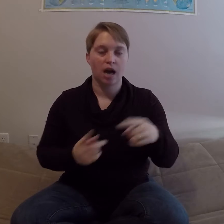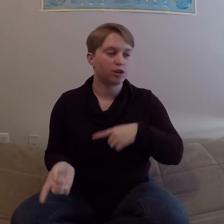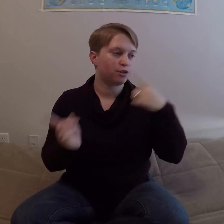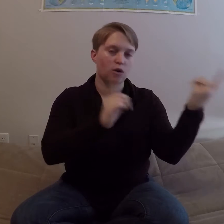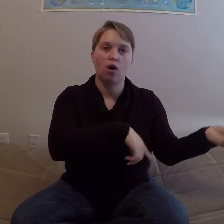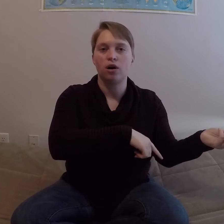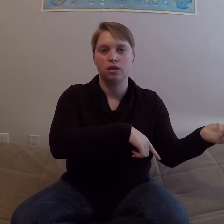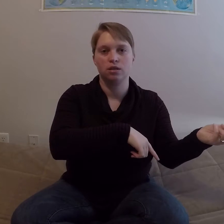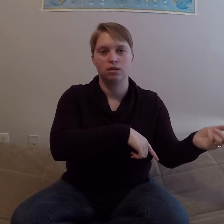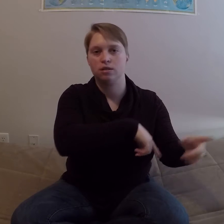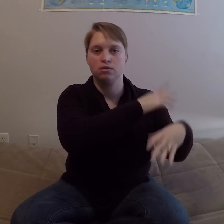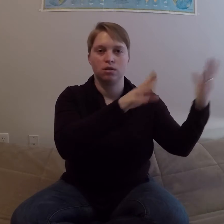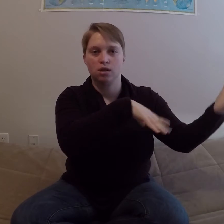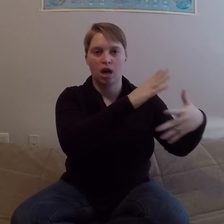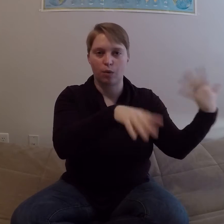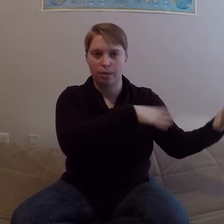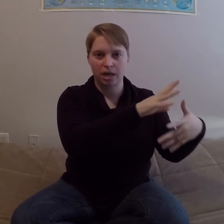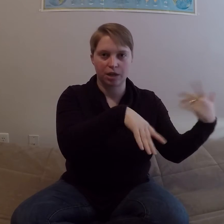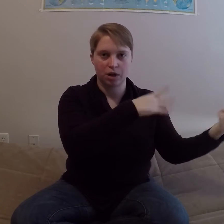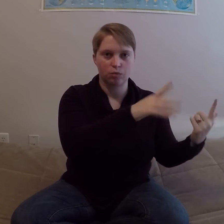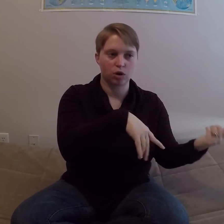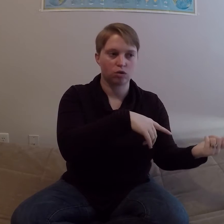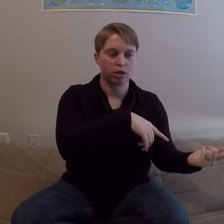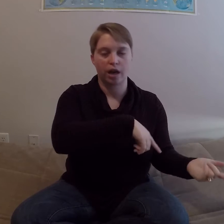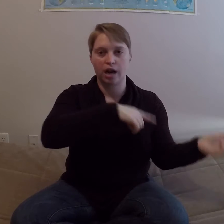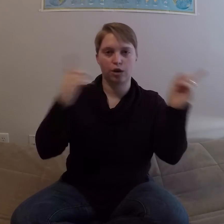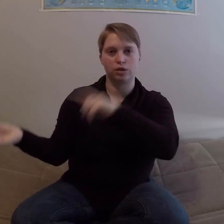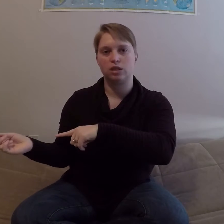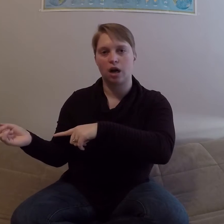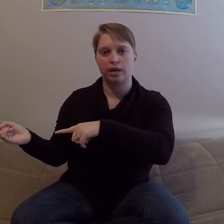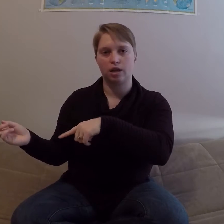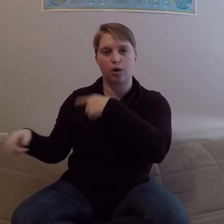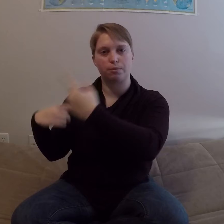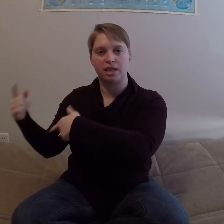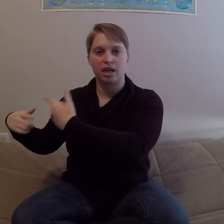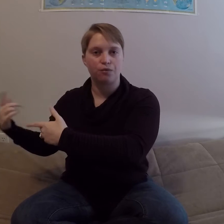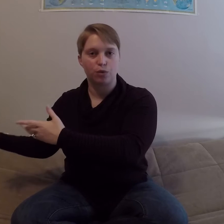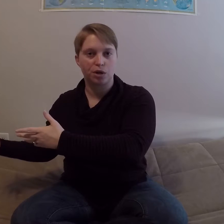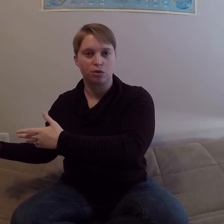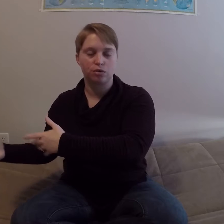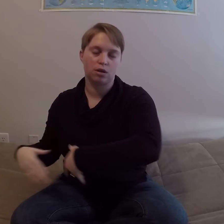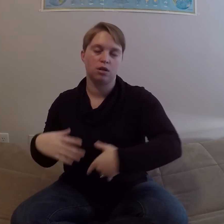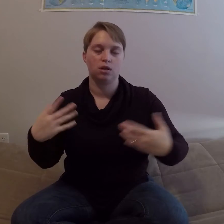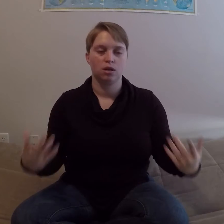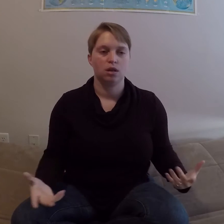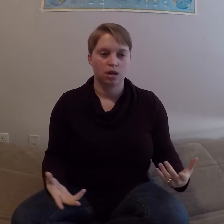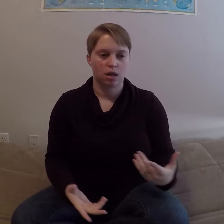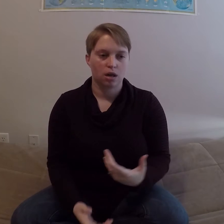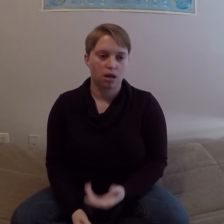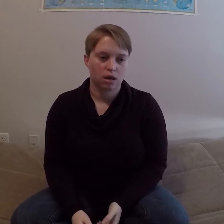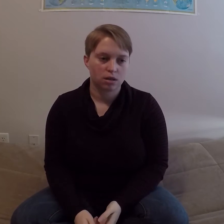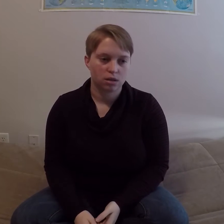I could talk around my hearing world and I could sign around my deaf world.